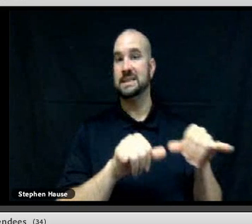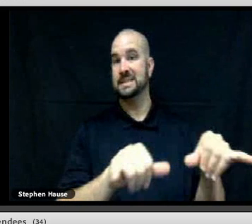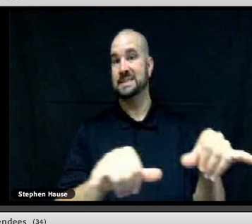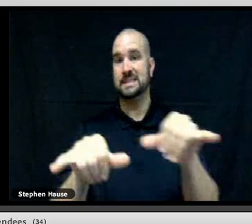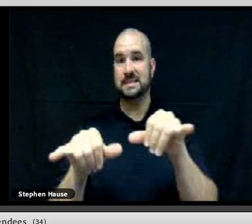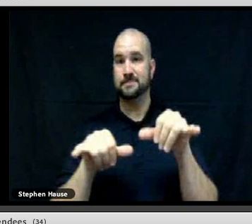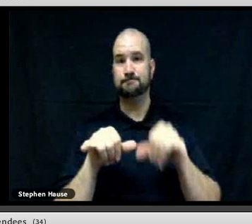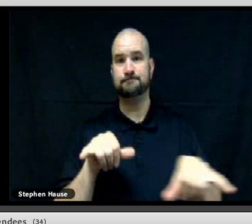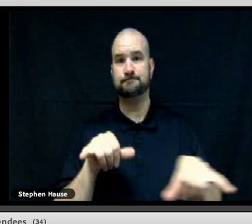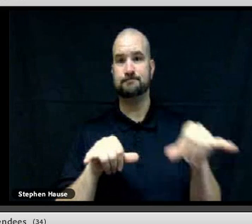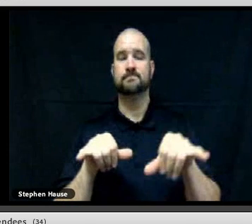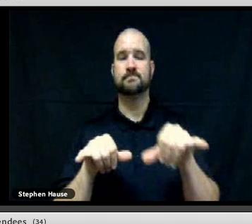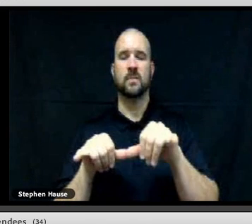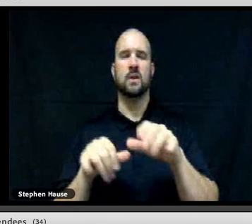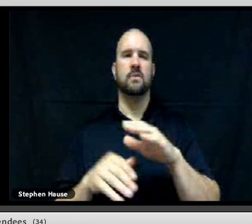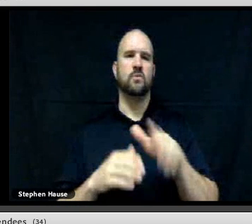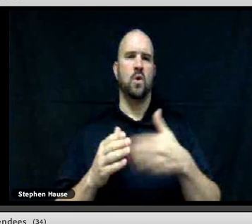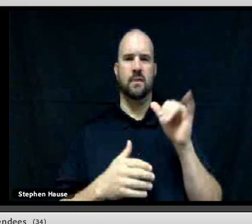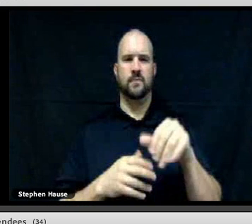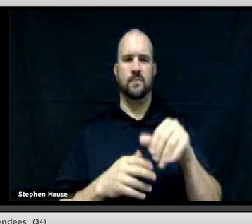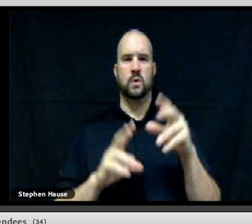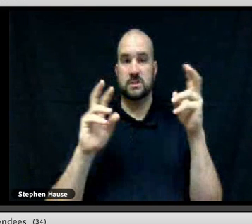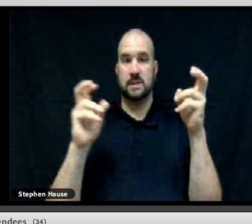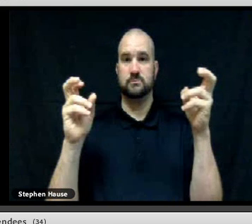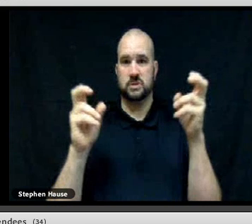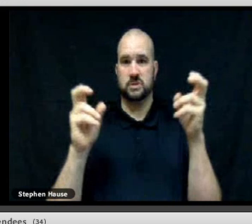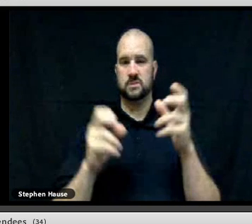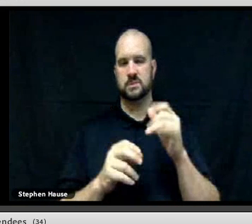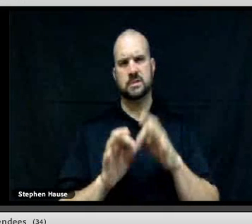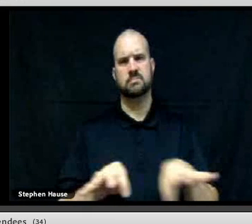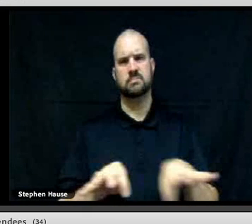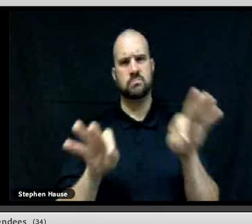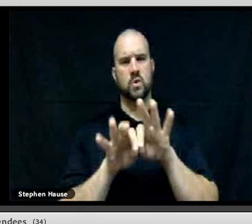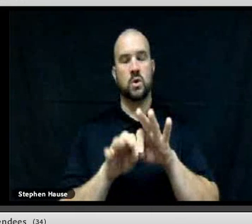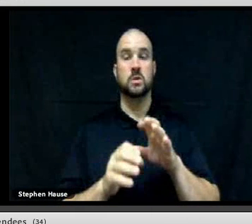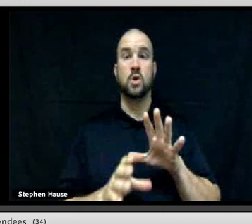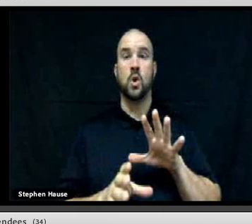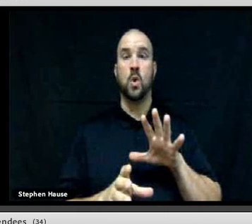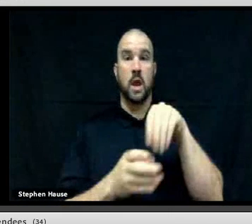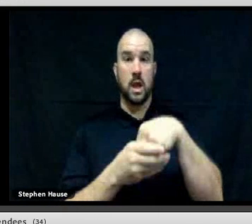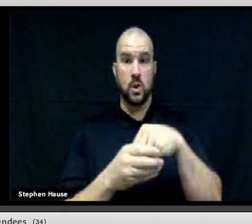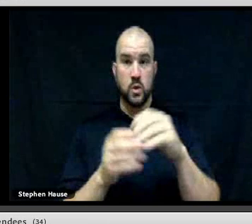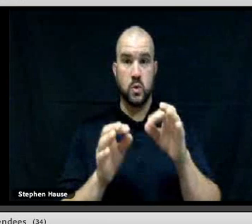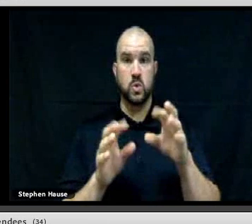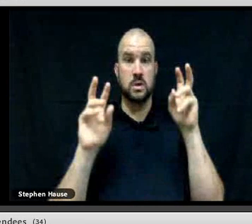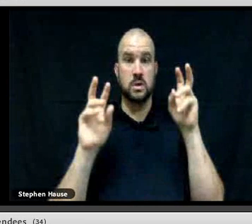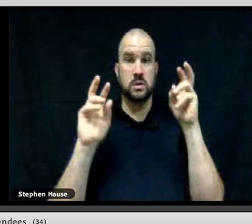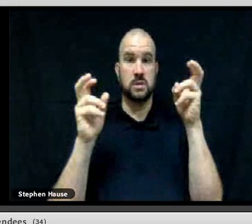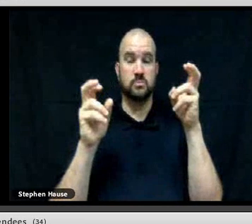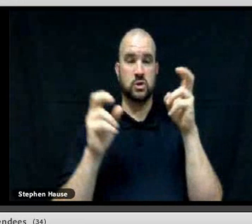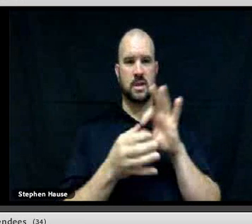Um, you should only include subjects, uh, that are relevant to the specific item. So, avoiding using "blanket" subject headings